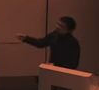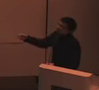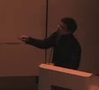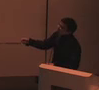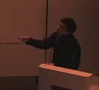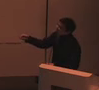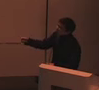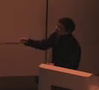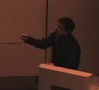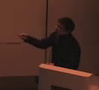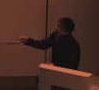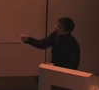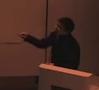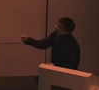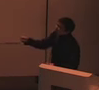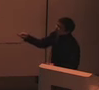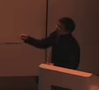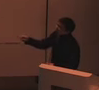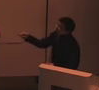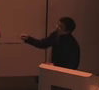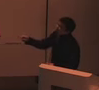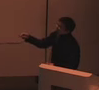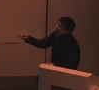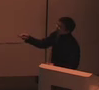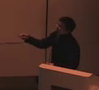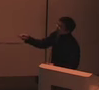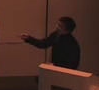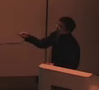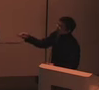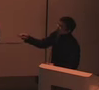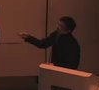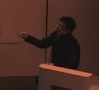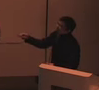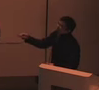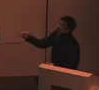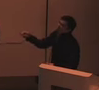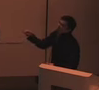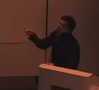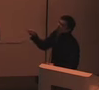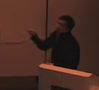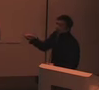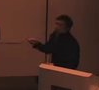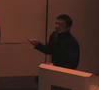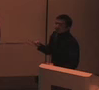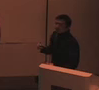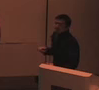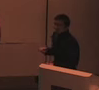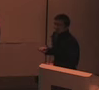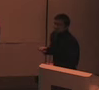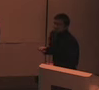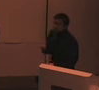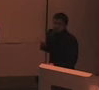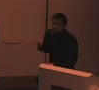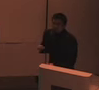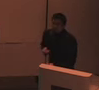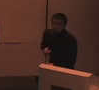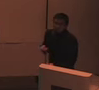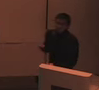So in my childhood, this was my house, inside and outside. It was no problem. It works very well.